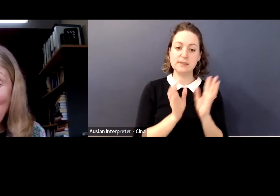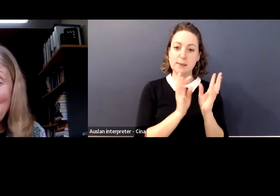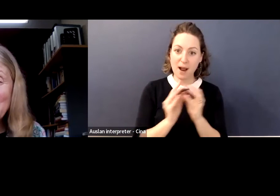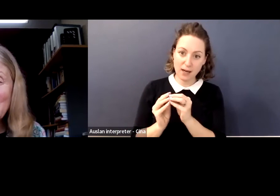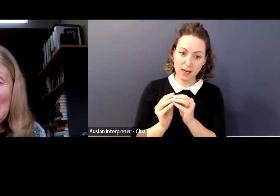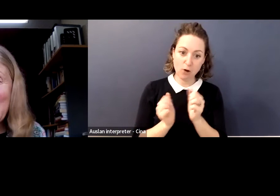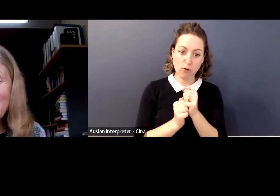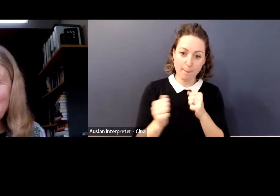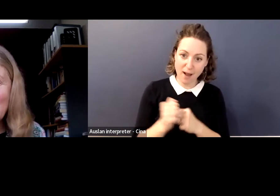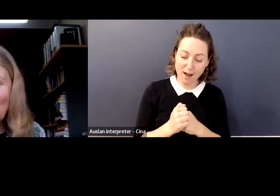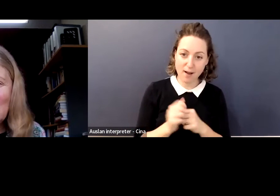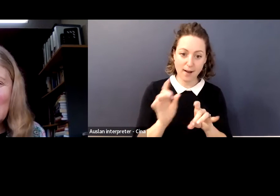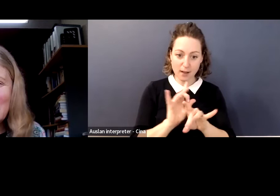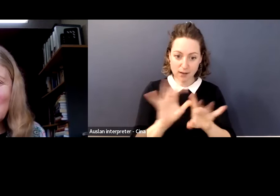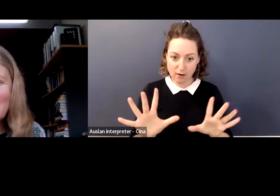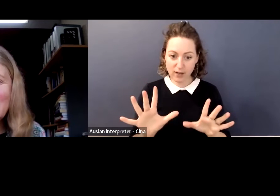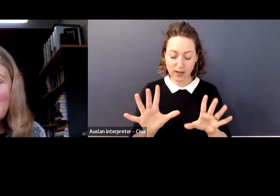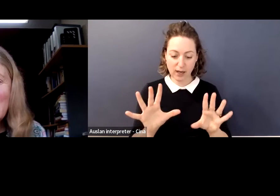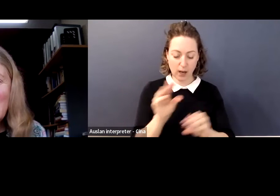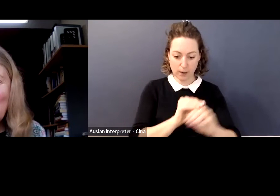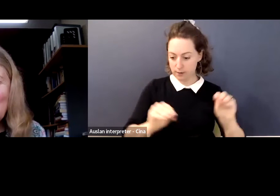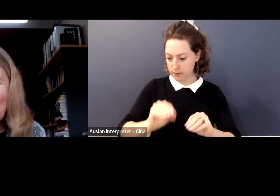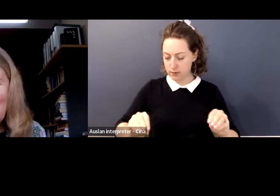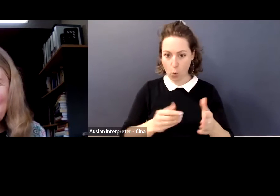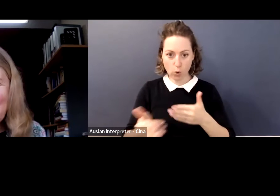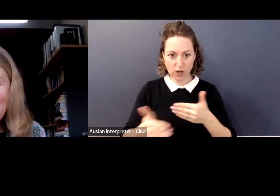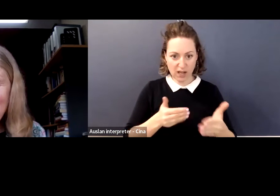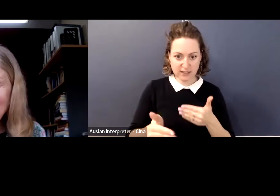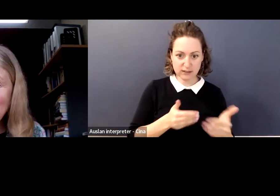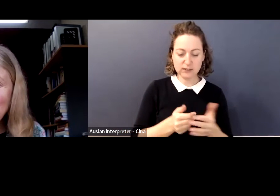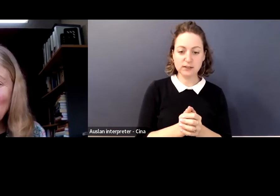grammar, clarity and organisation. And when we talk about mathematics,